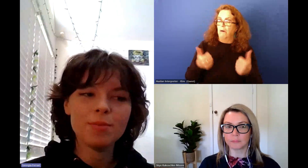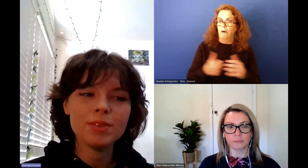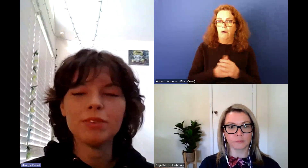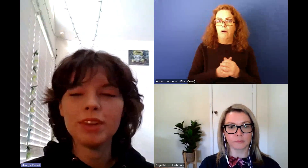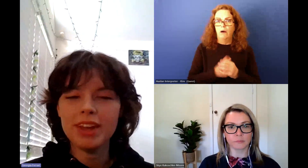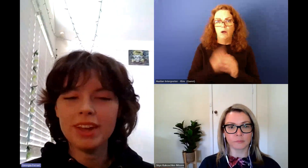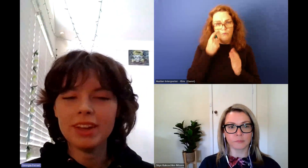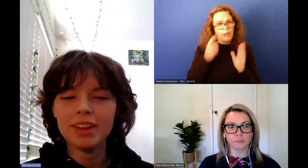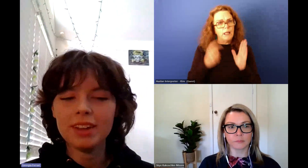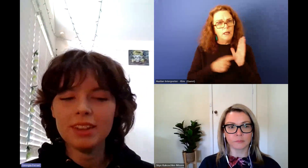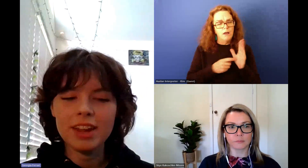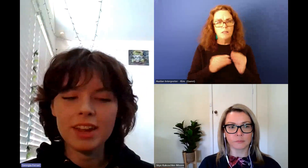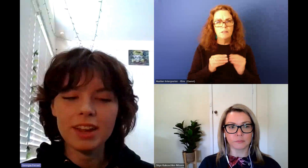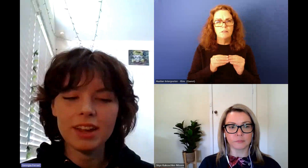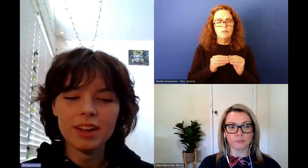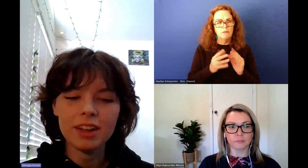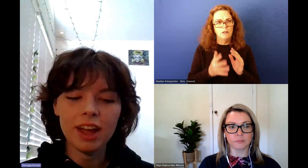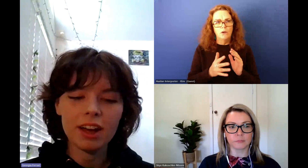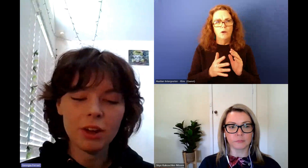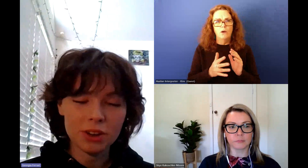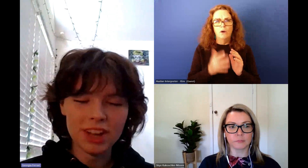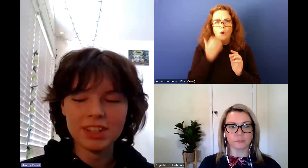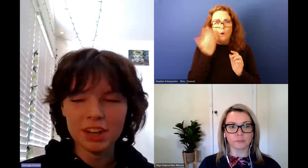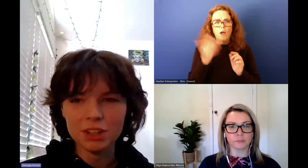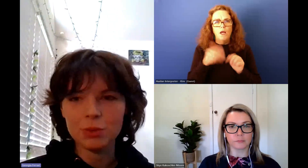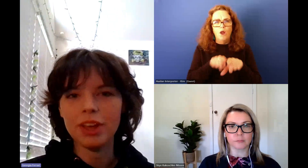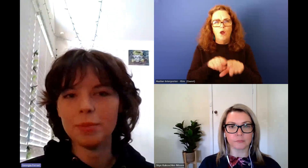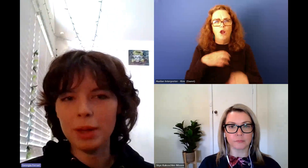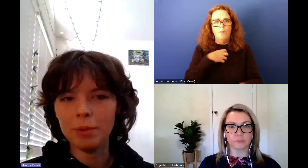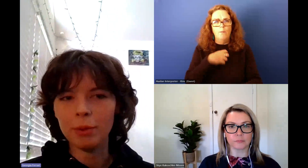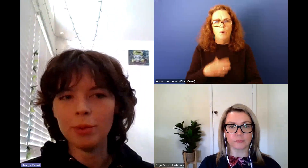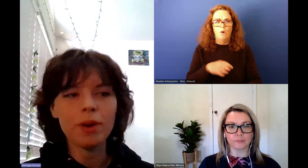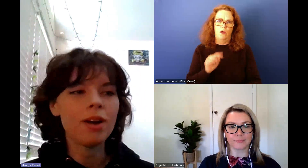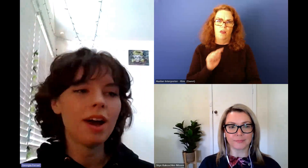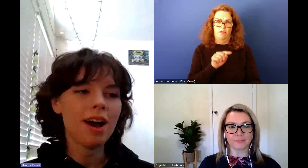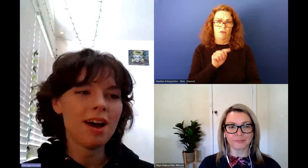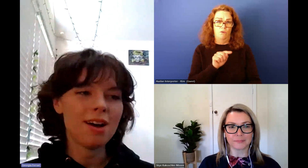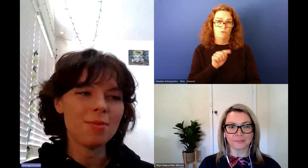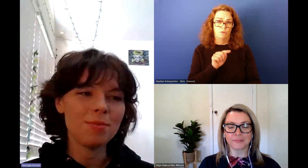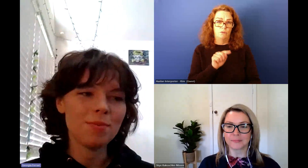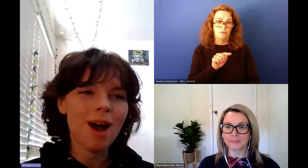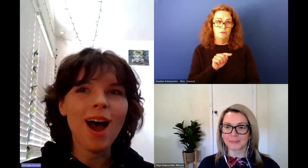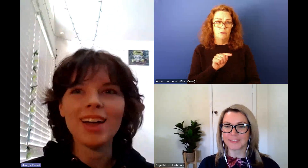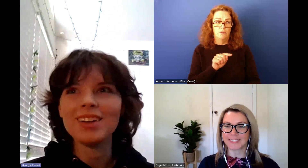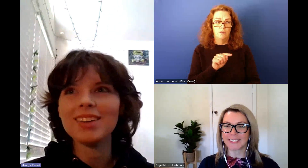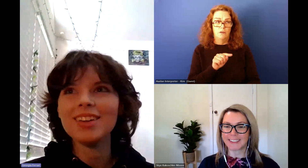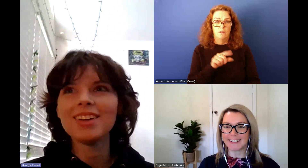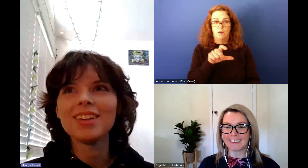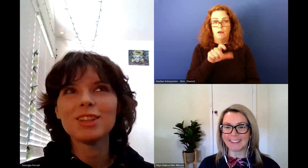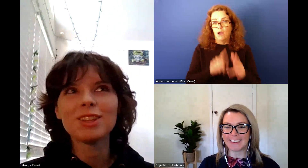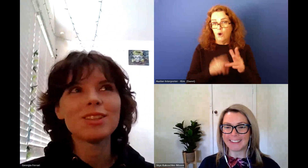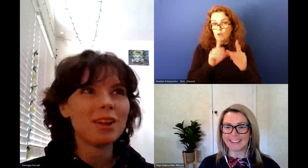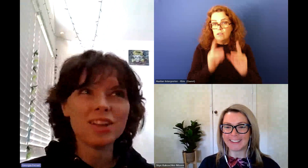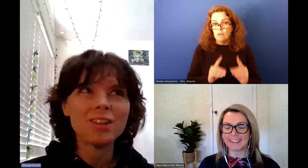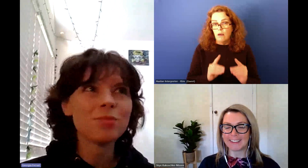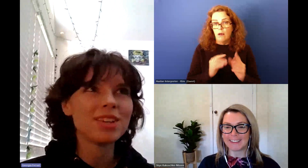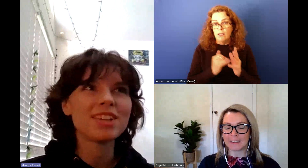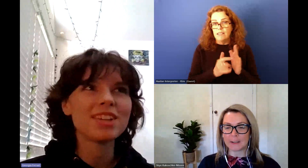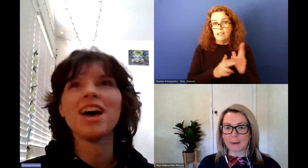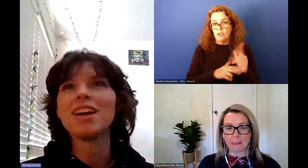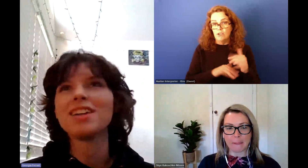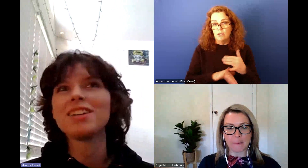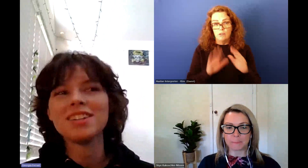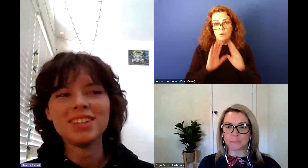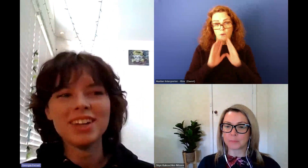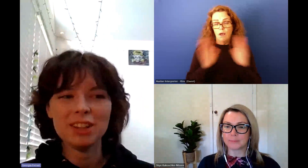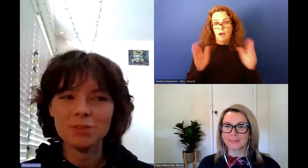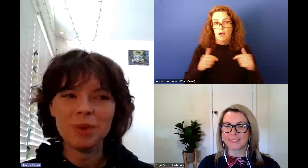definitely the co-design sessions with young people I guess I'm just excited to see those